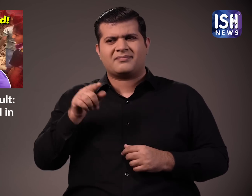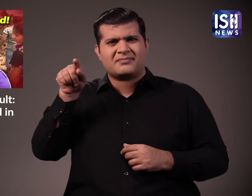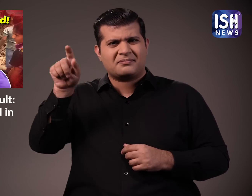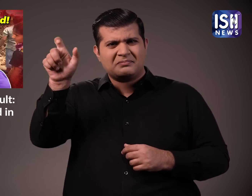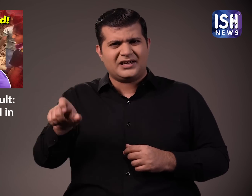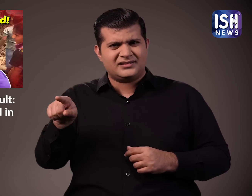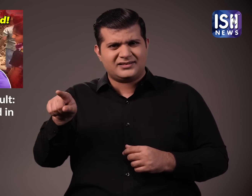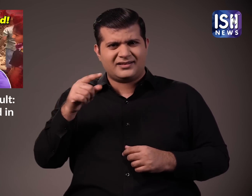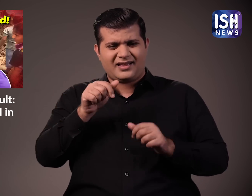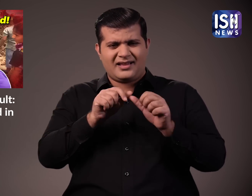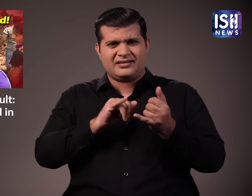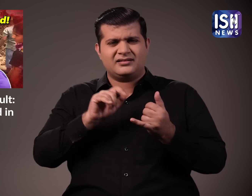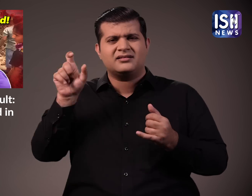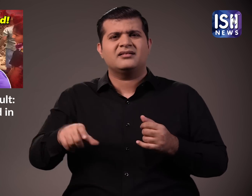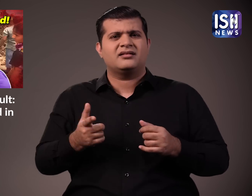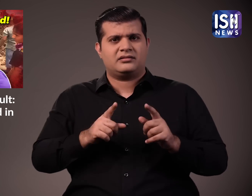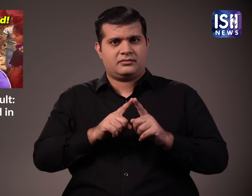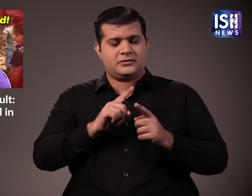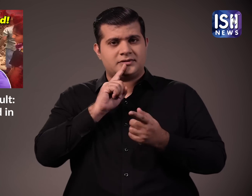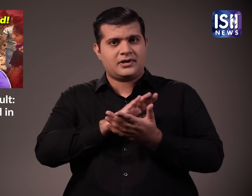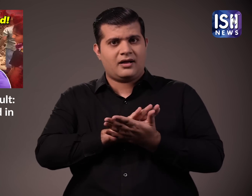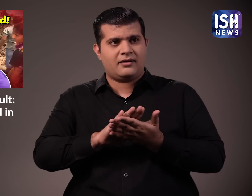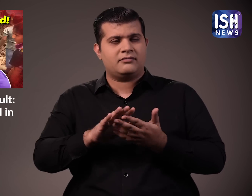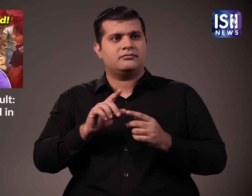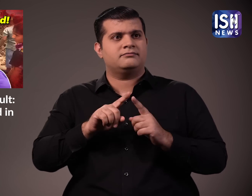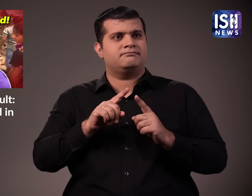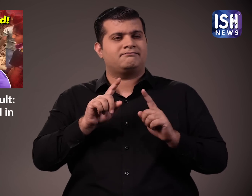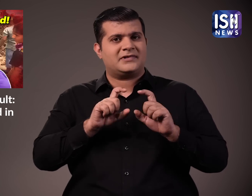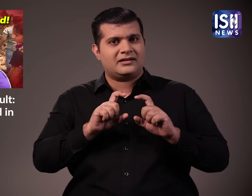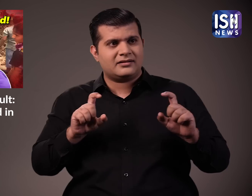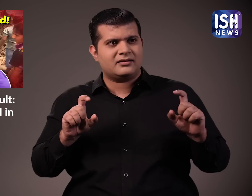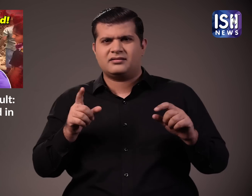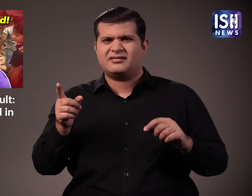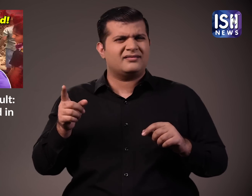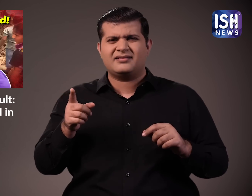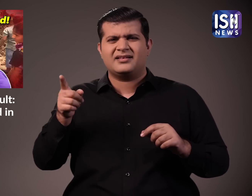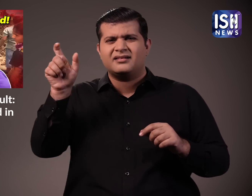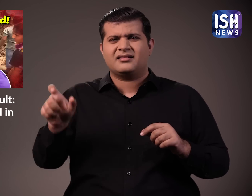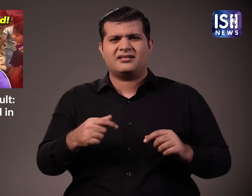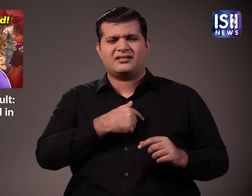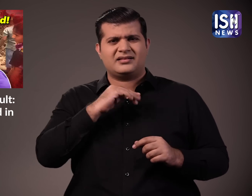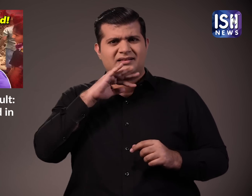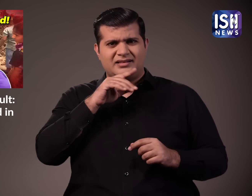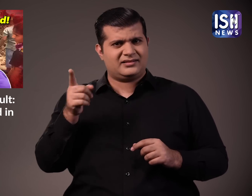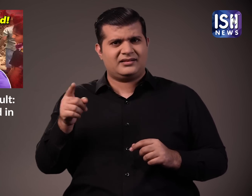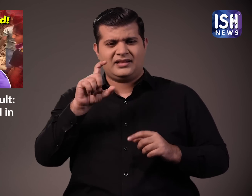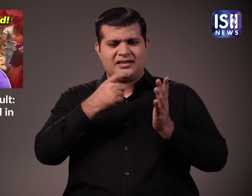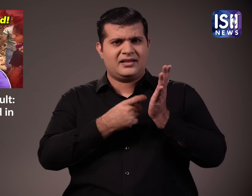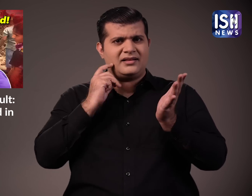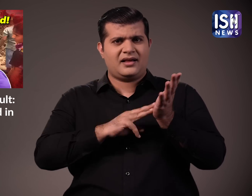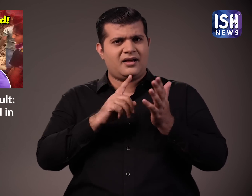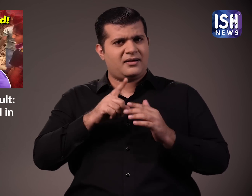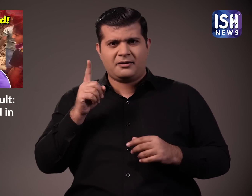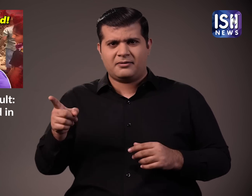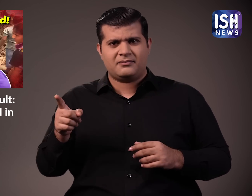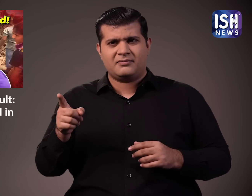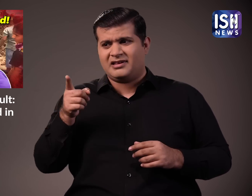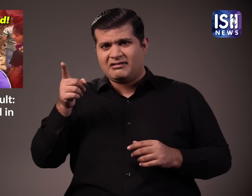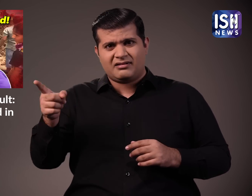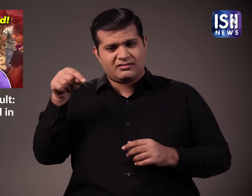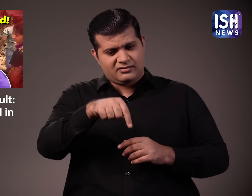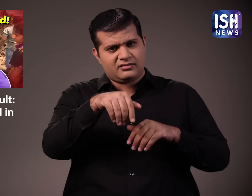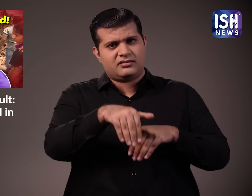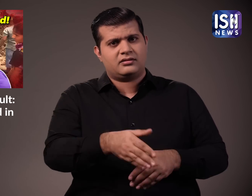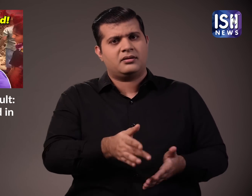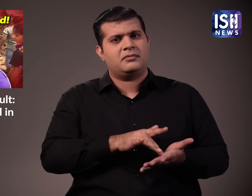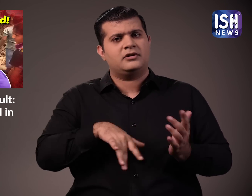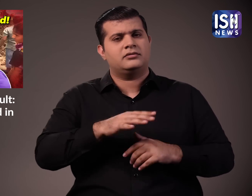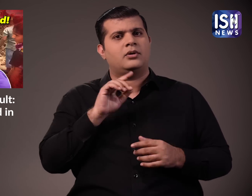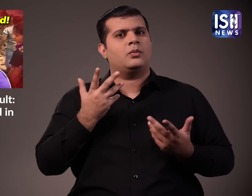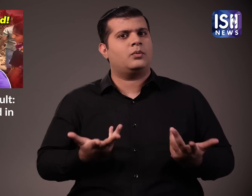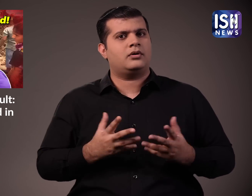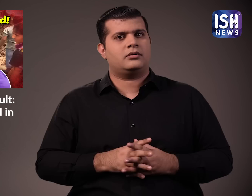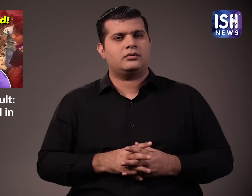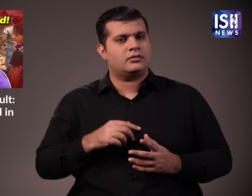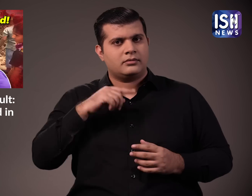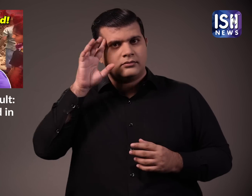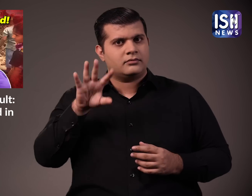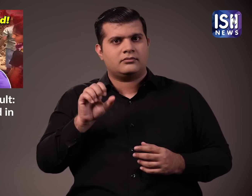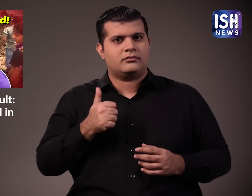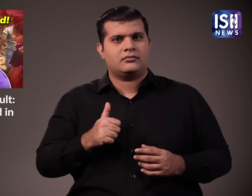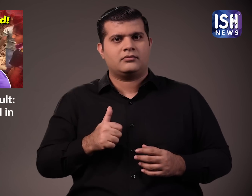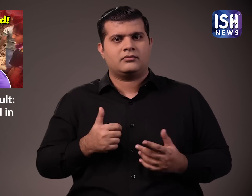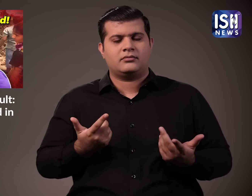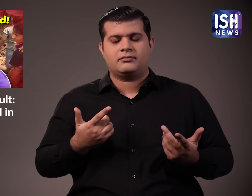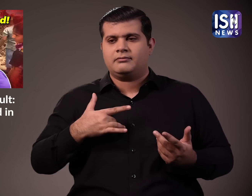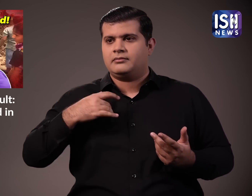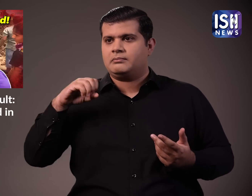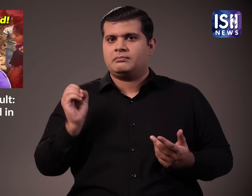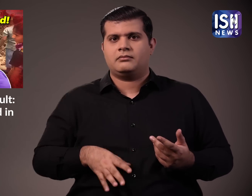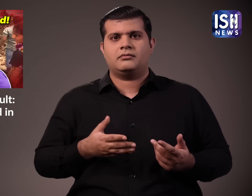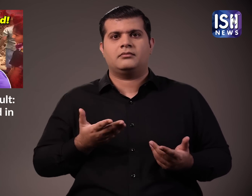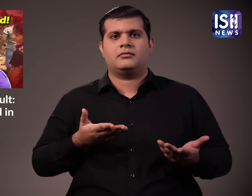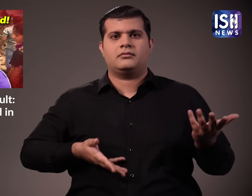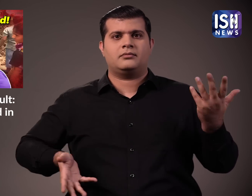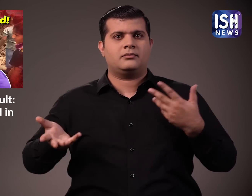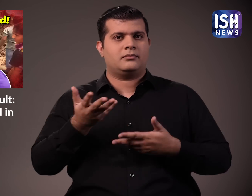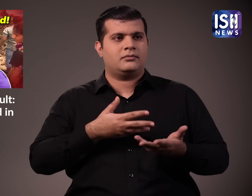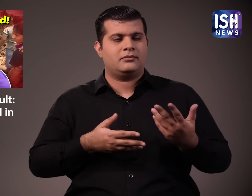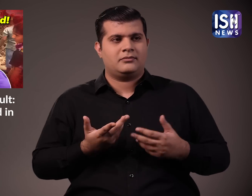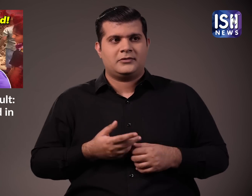Akshay was a criminal. So why must he be buried in Badlapur and ruin their soil.